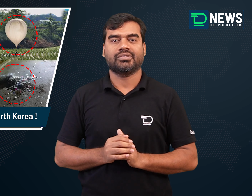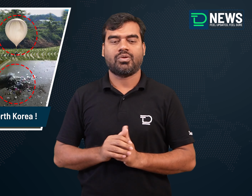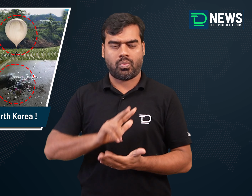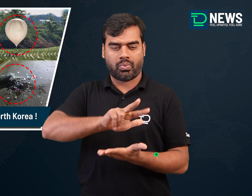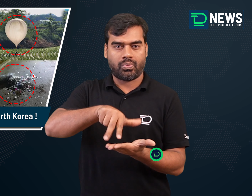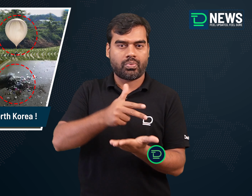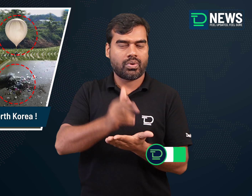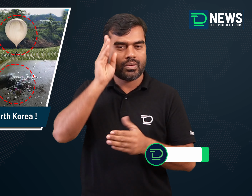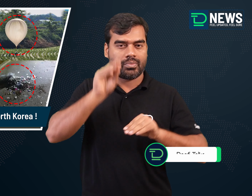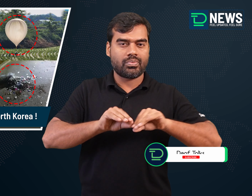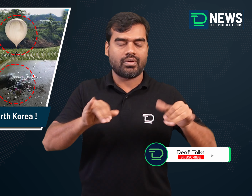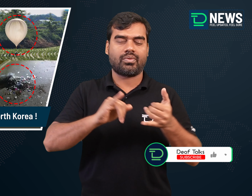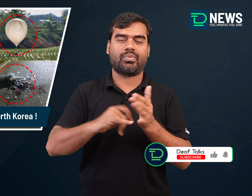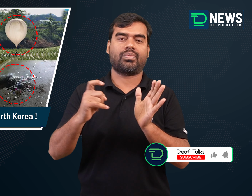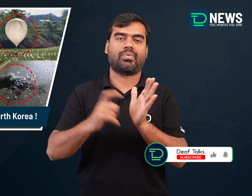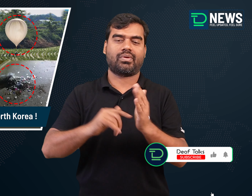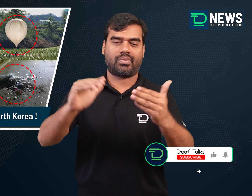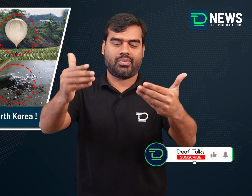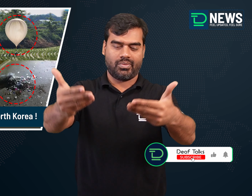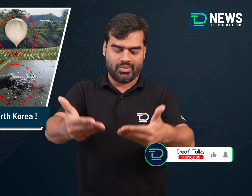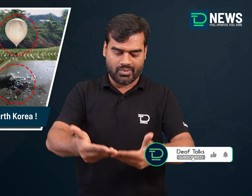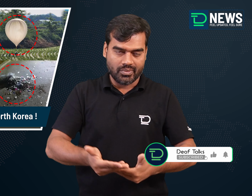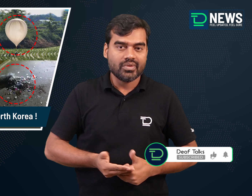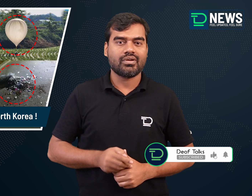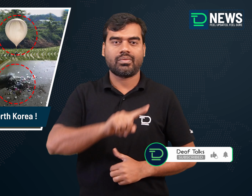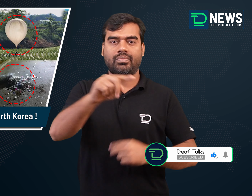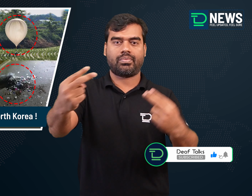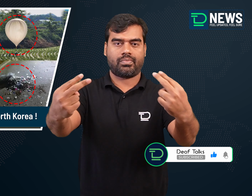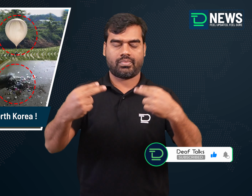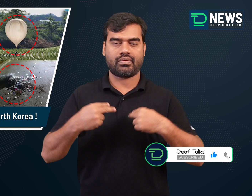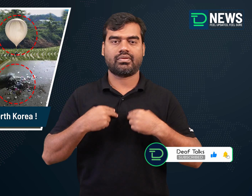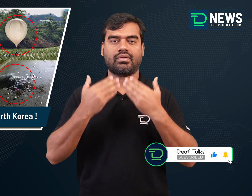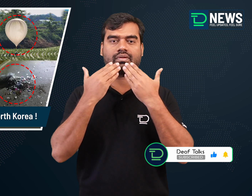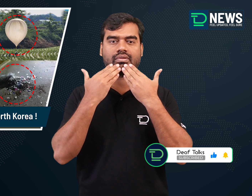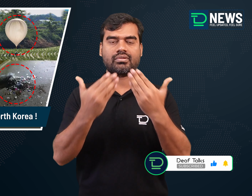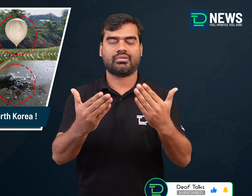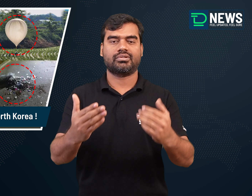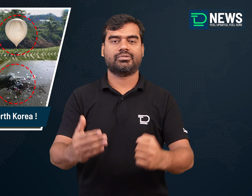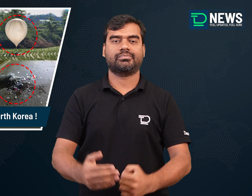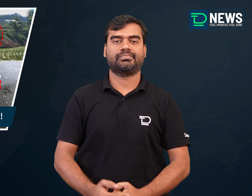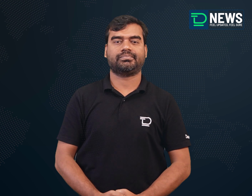Subscribe to Deaf Talks, and thanks for watching.